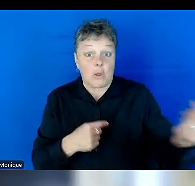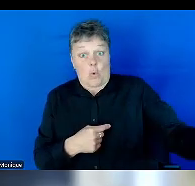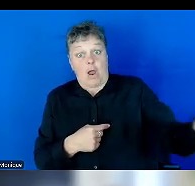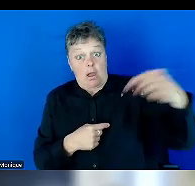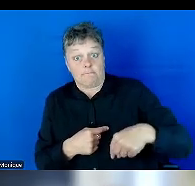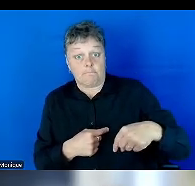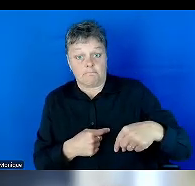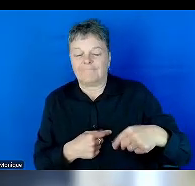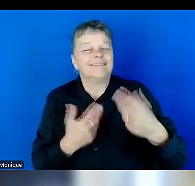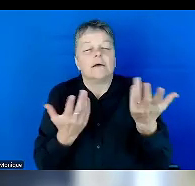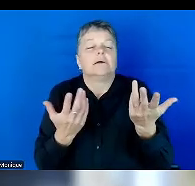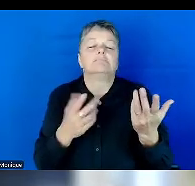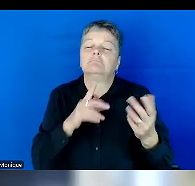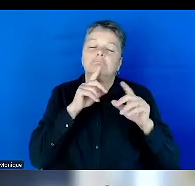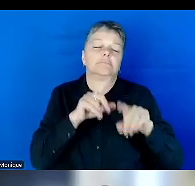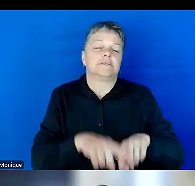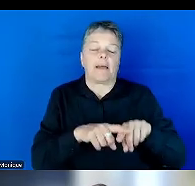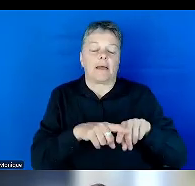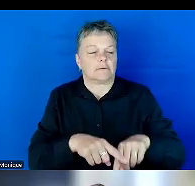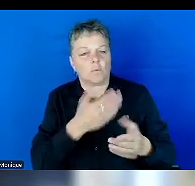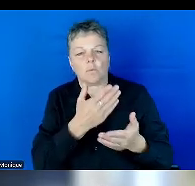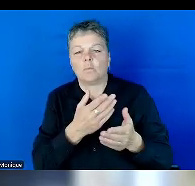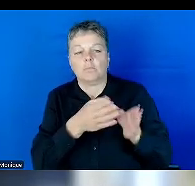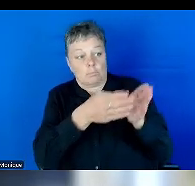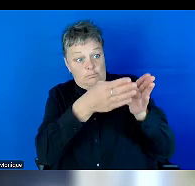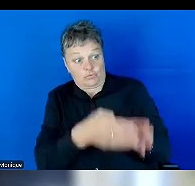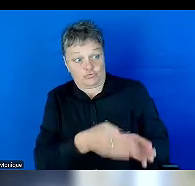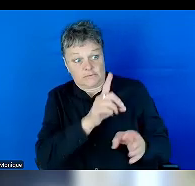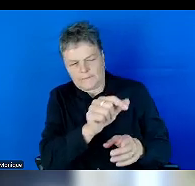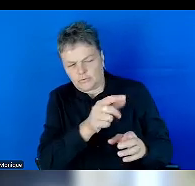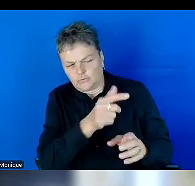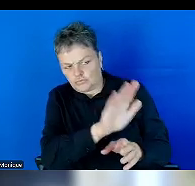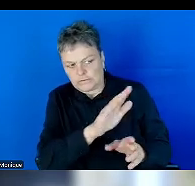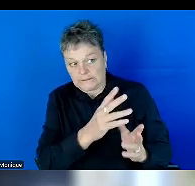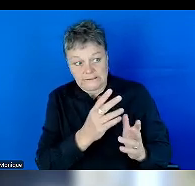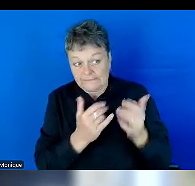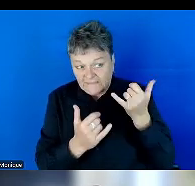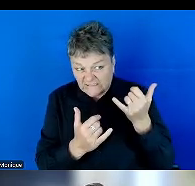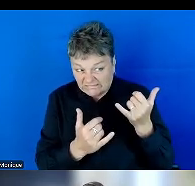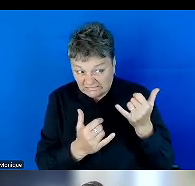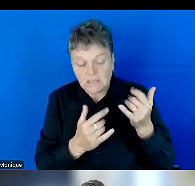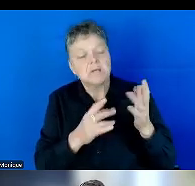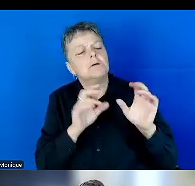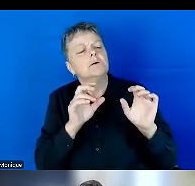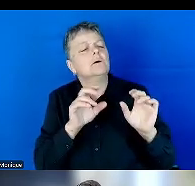depends on the person's accommodation needs, but generally speaking, it is done by by telephone.